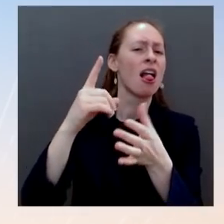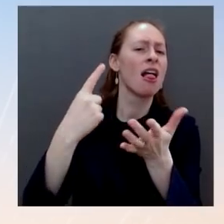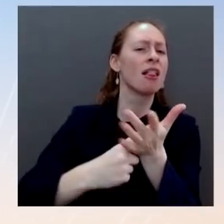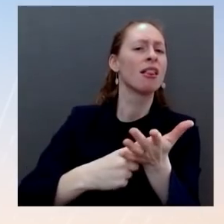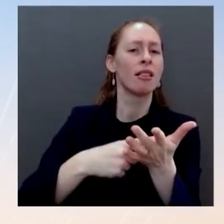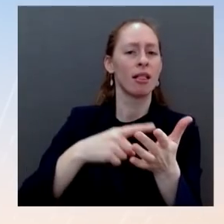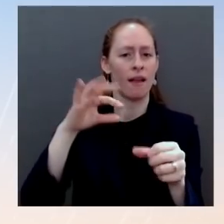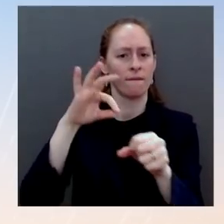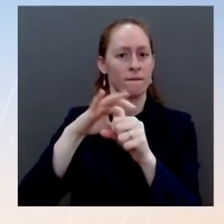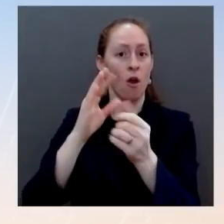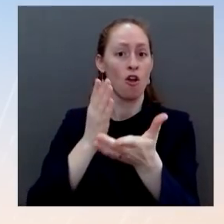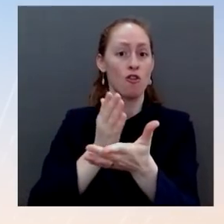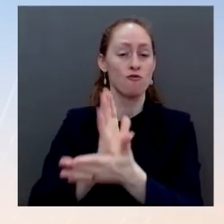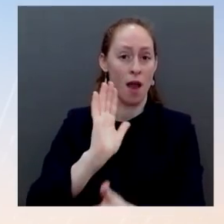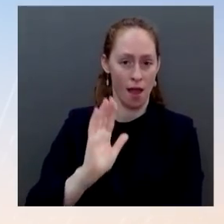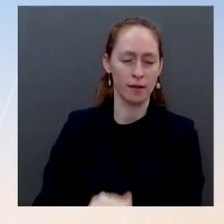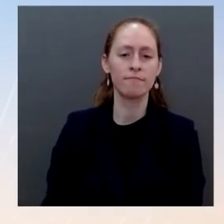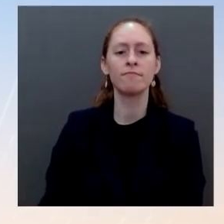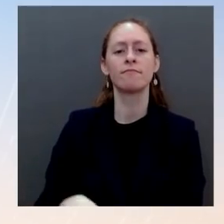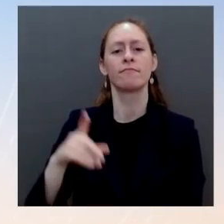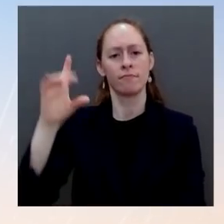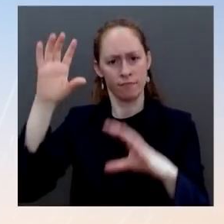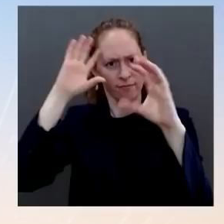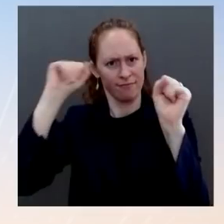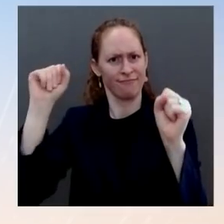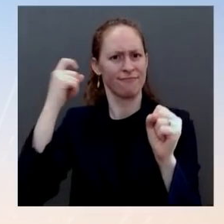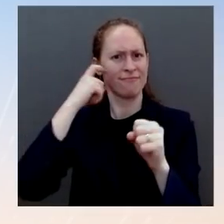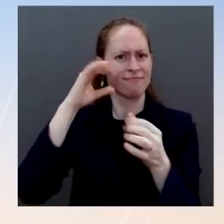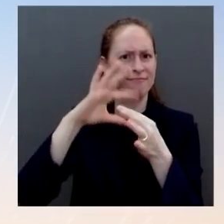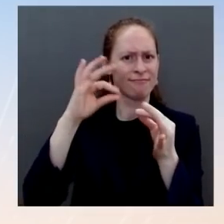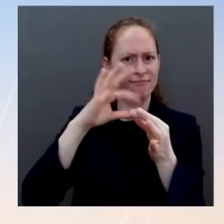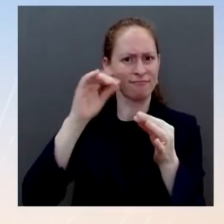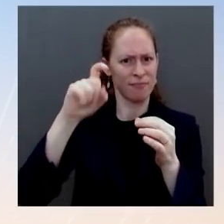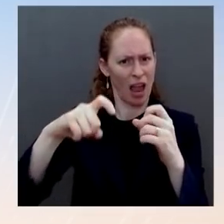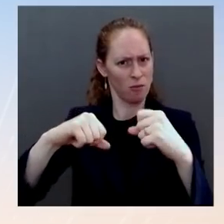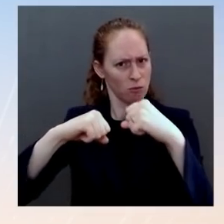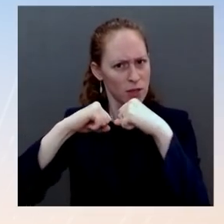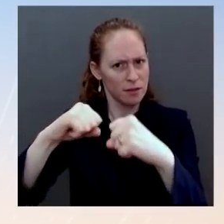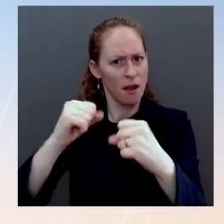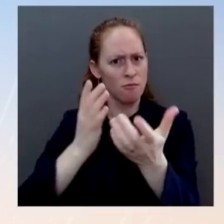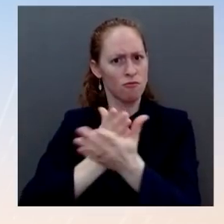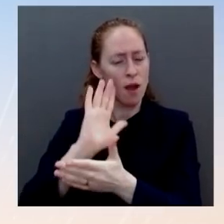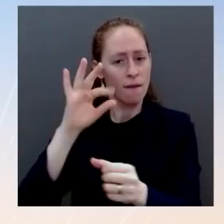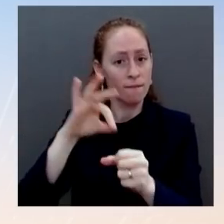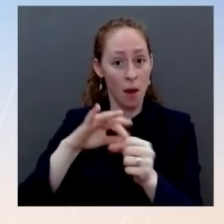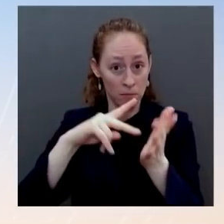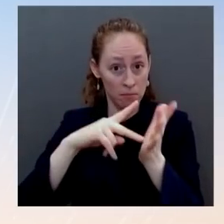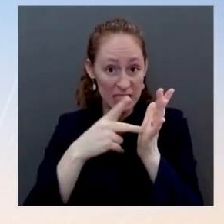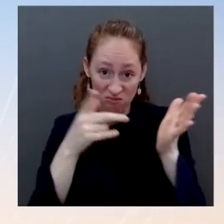directly endorse a rule change before then? Ms. Psaki: Look, the President will speak next Tuesday, as you know.